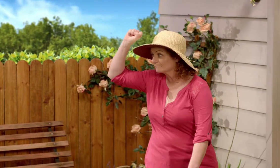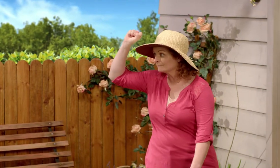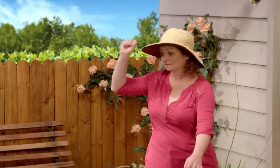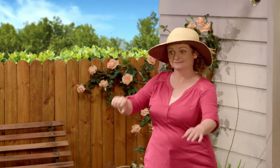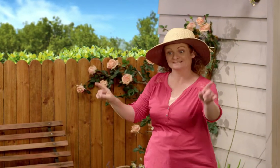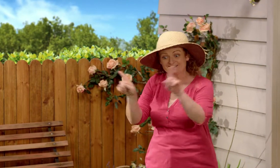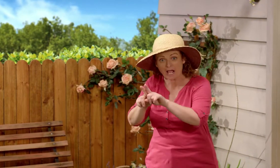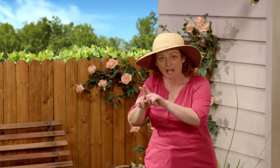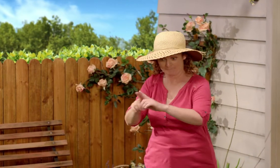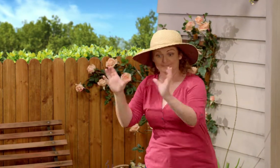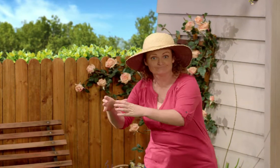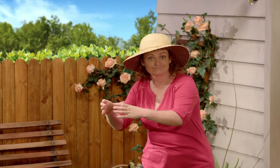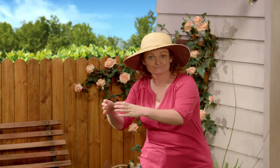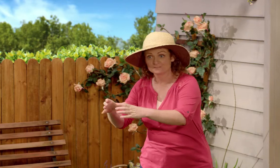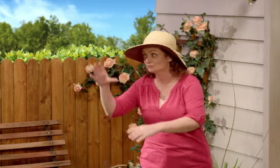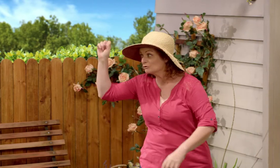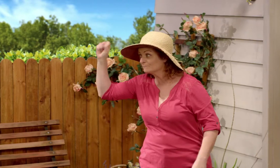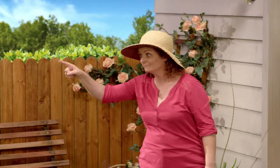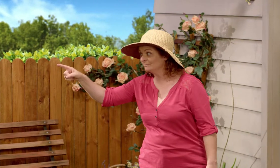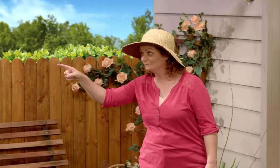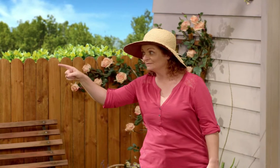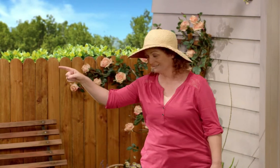Don't forget, groups of the same thing. Remember?